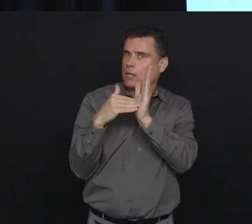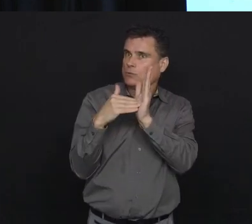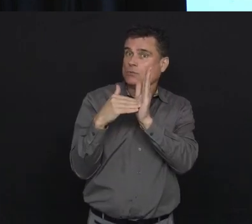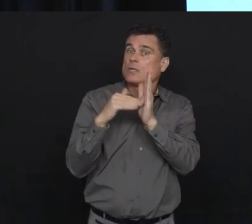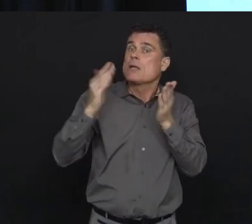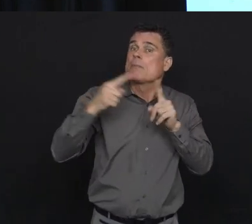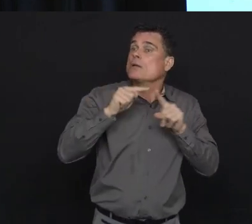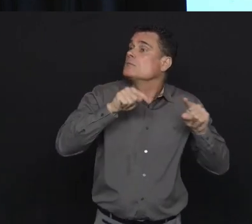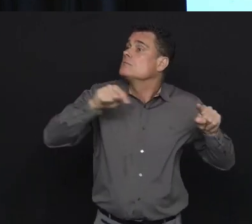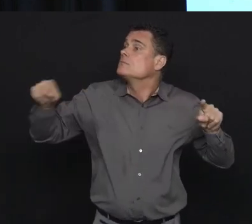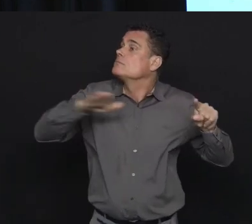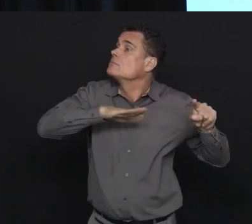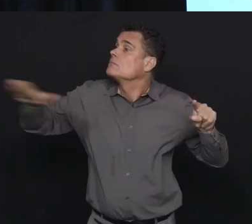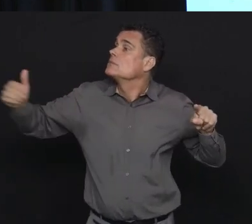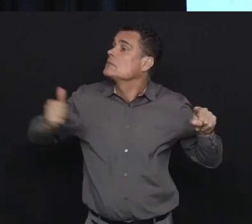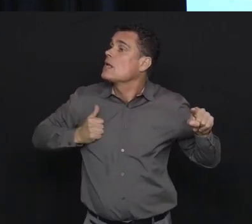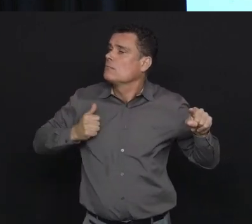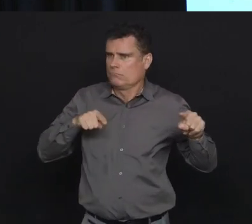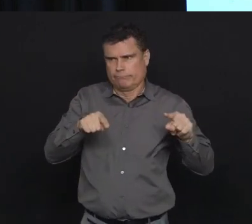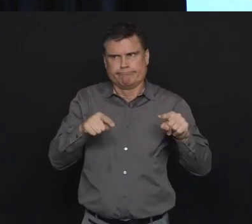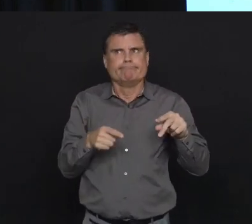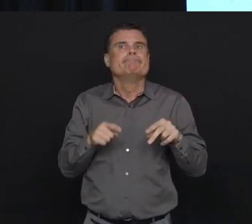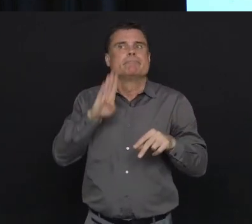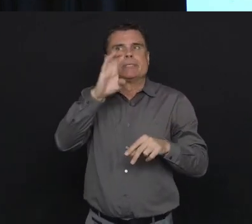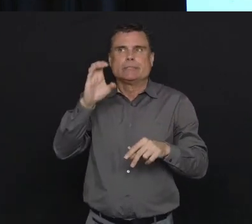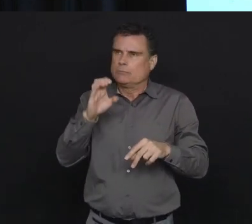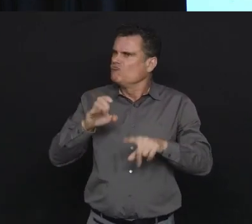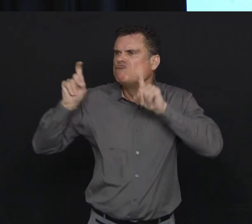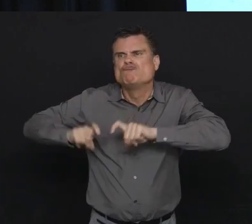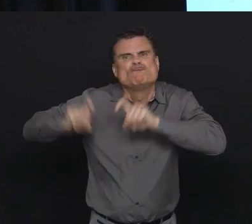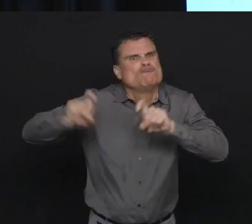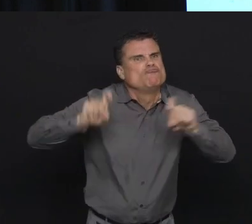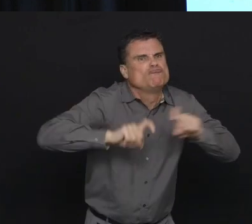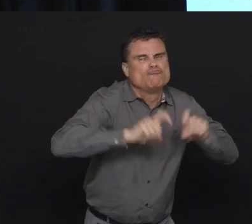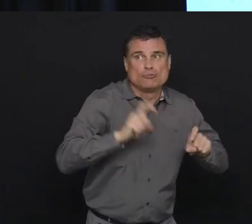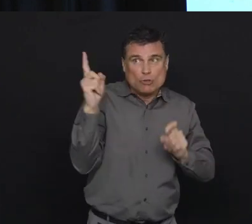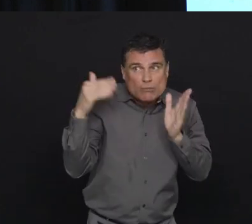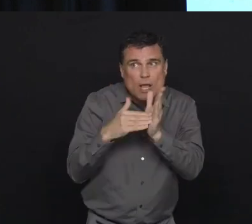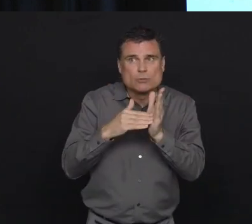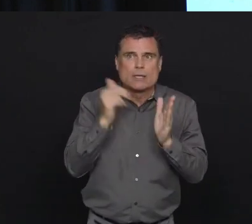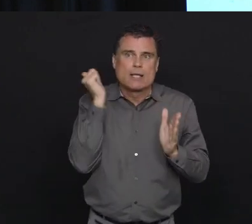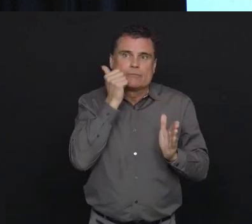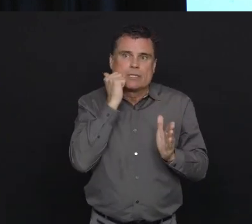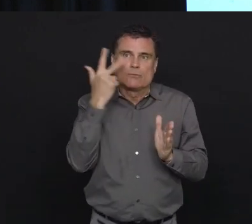testing strategy and other countries like Singapore, like South Korea. And I think that is